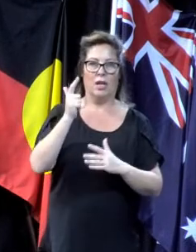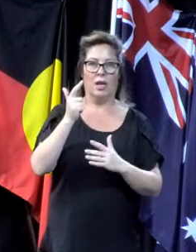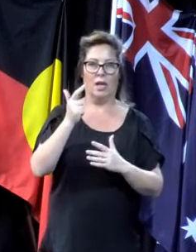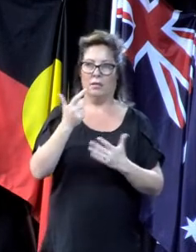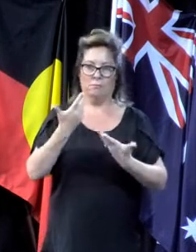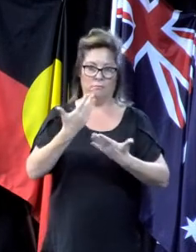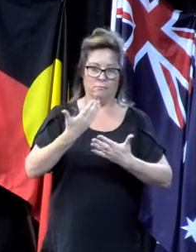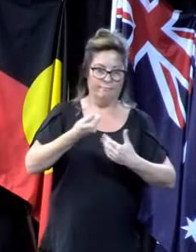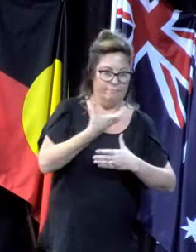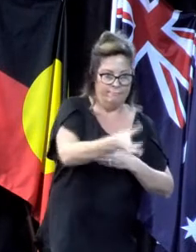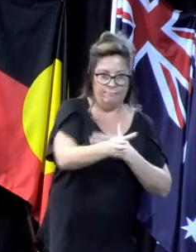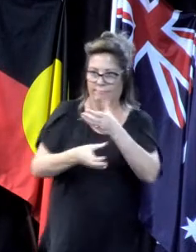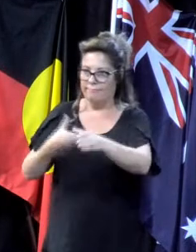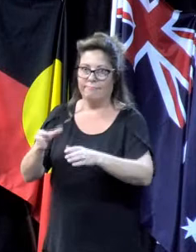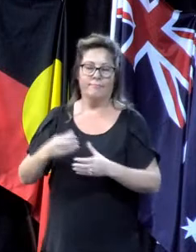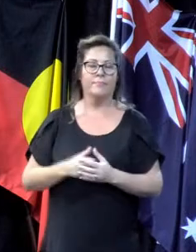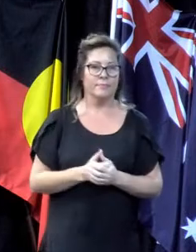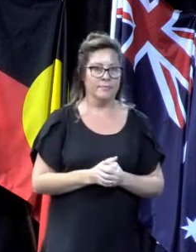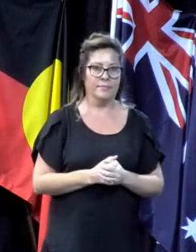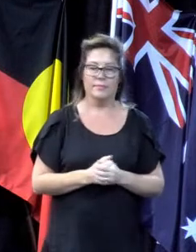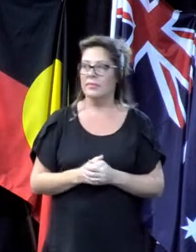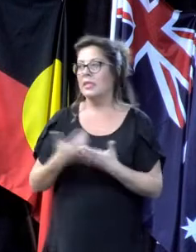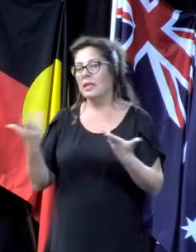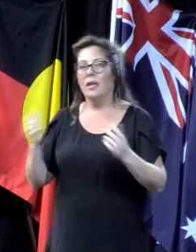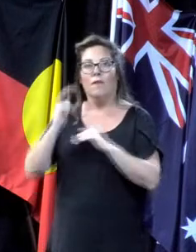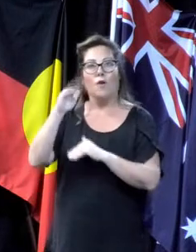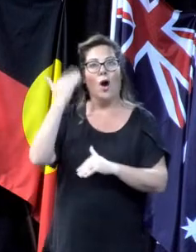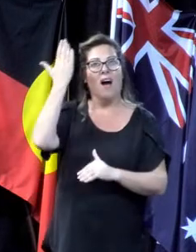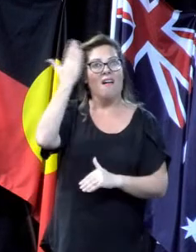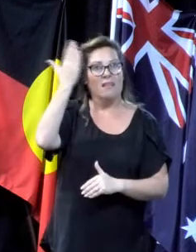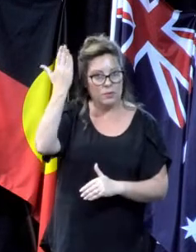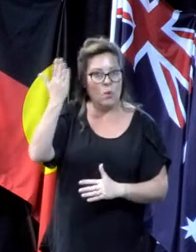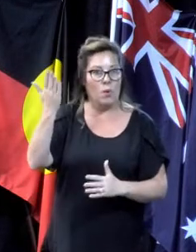So in the high school context, teachers teach a range of classes.